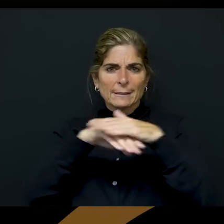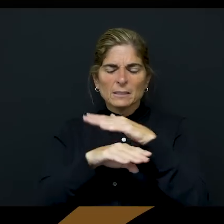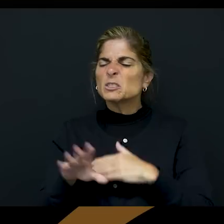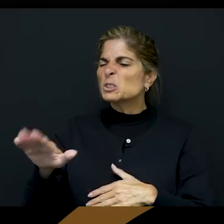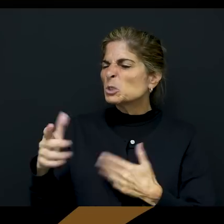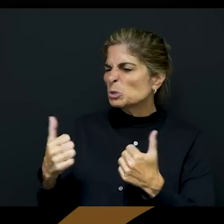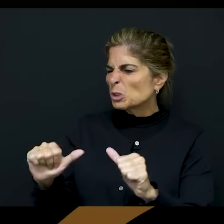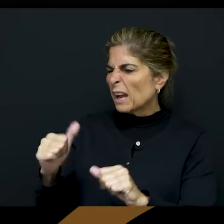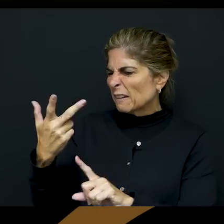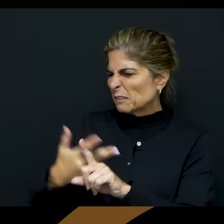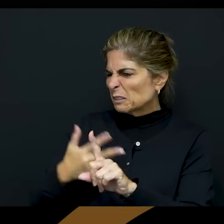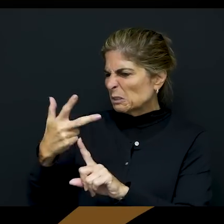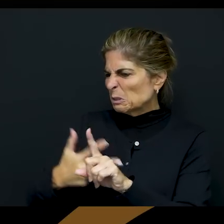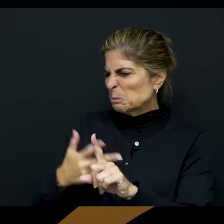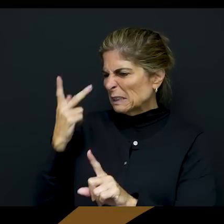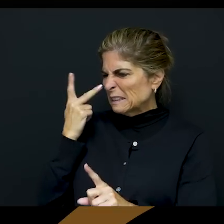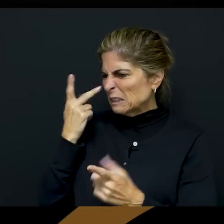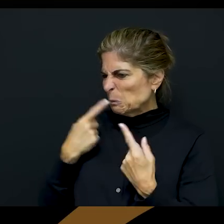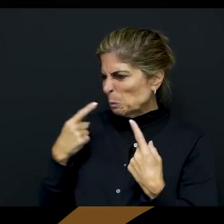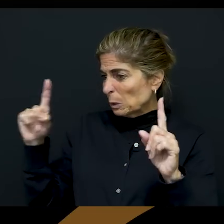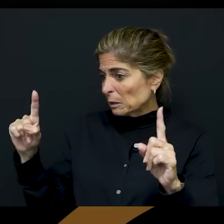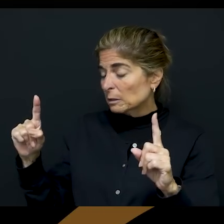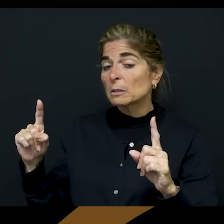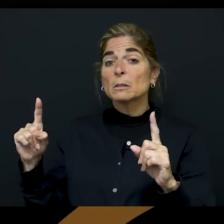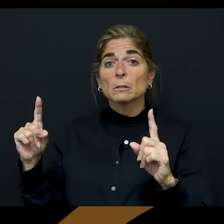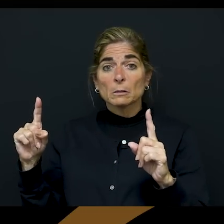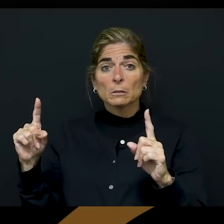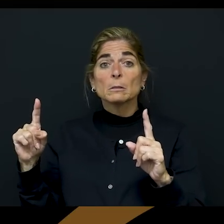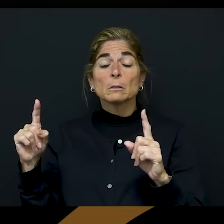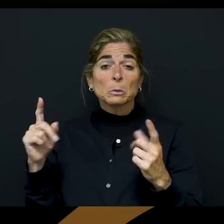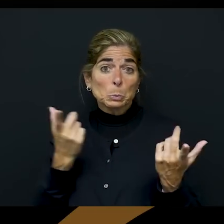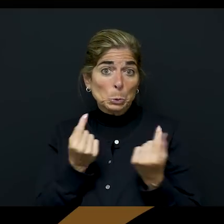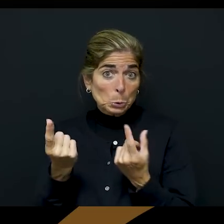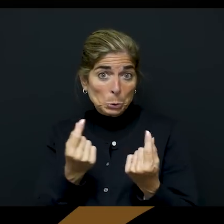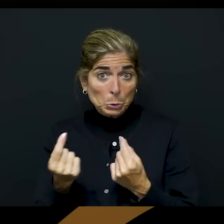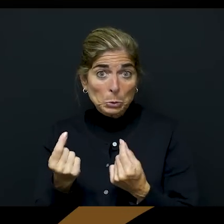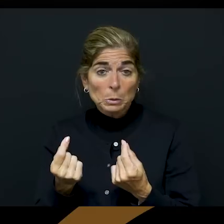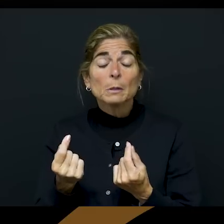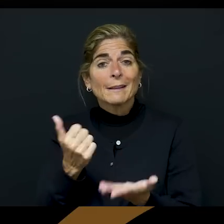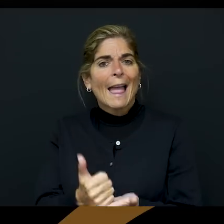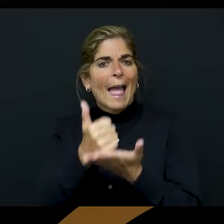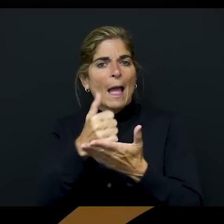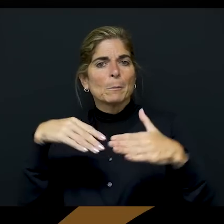of a P&G special consultant for inclusive design. They said, you can try this role for a few months to see if it works.